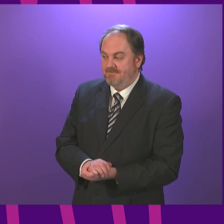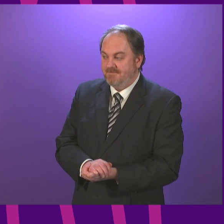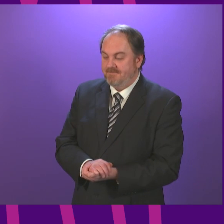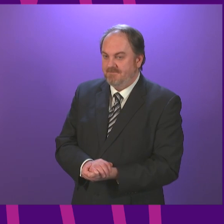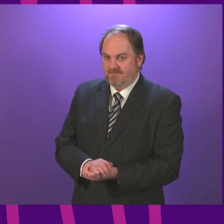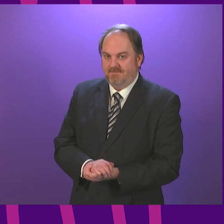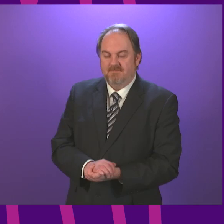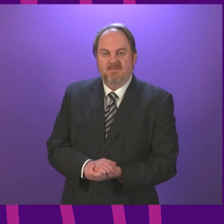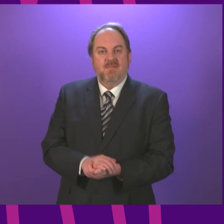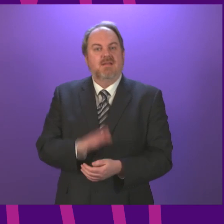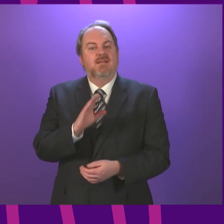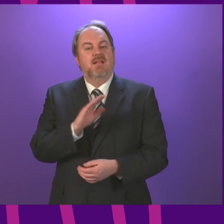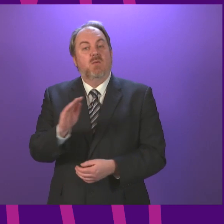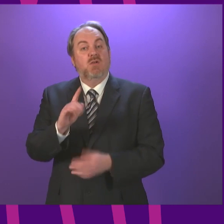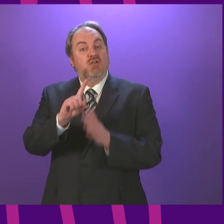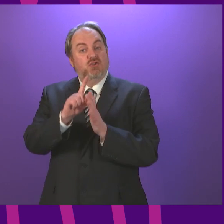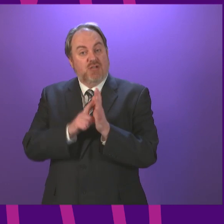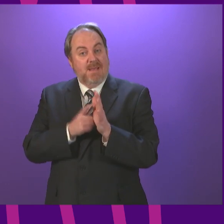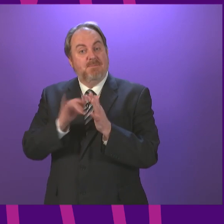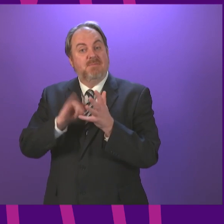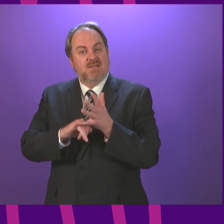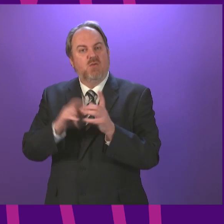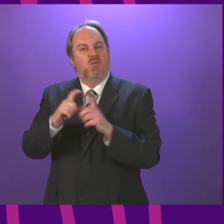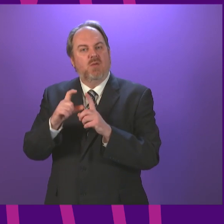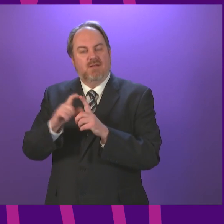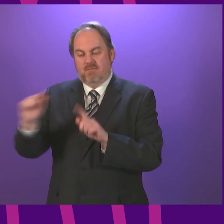[Interruption.] Mr Dornan is online, but it may be that we cannot bring him in.